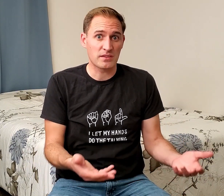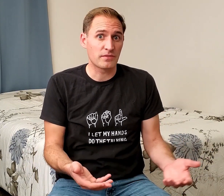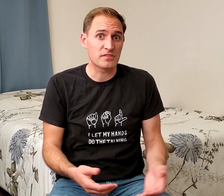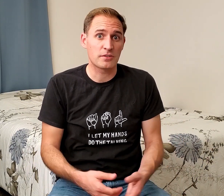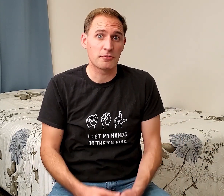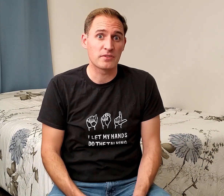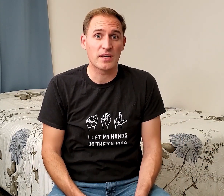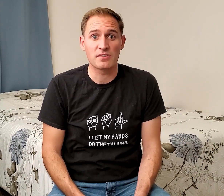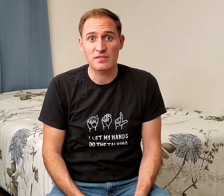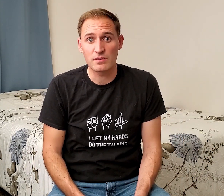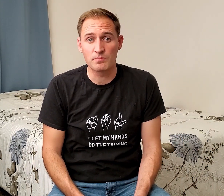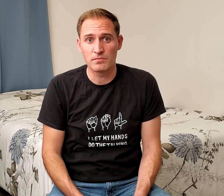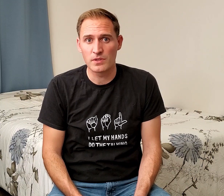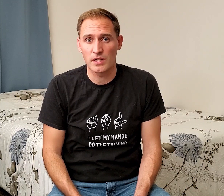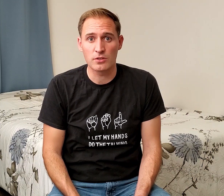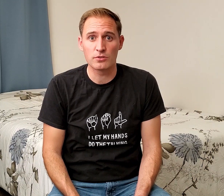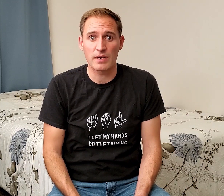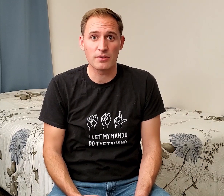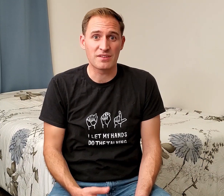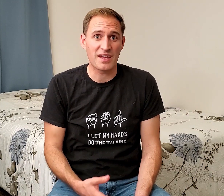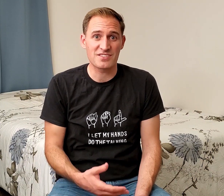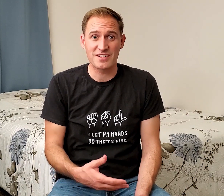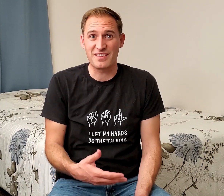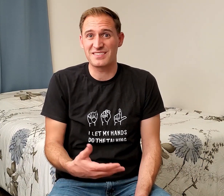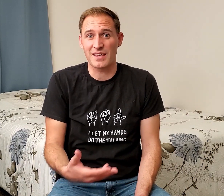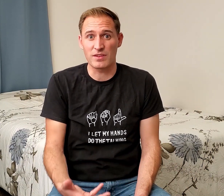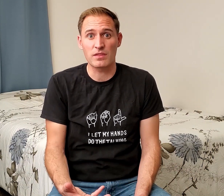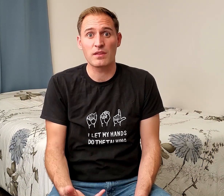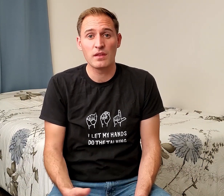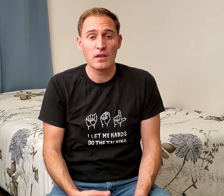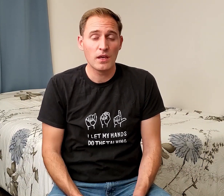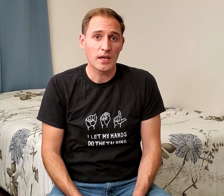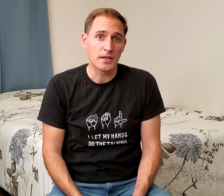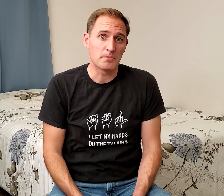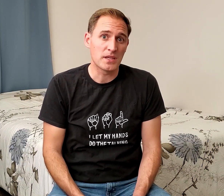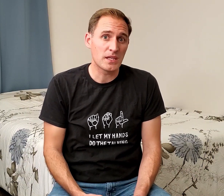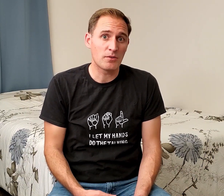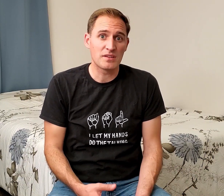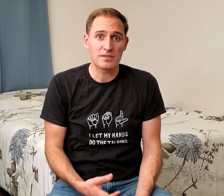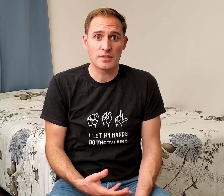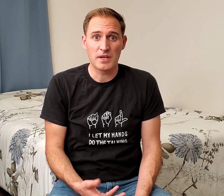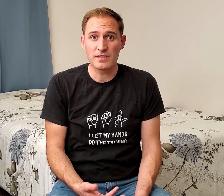the first corona virus to go around, it's actually the seventh, but anyways so I'll